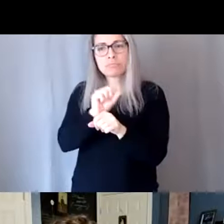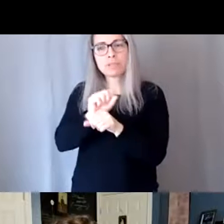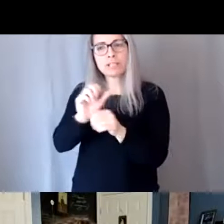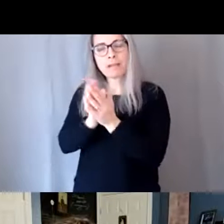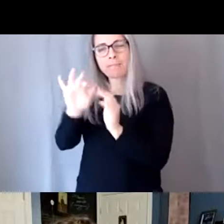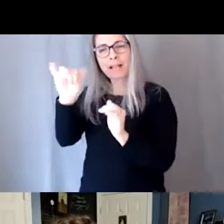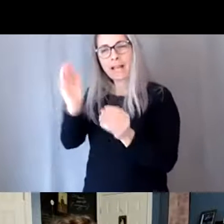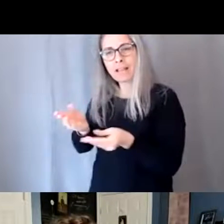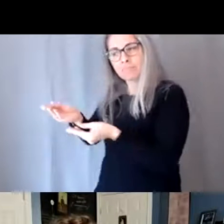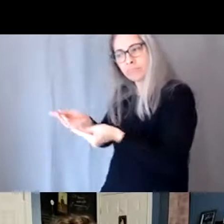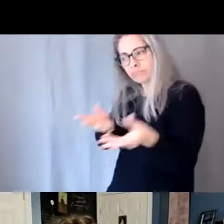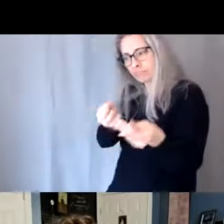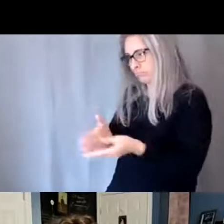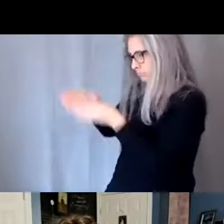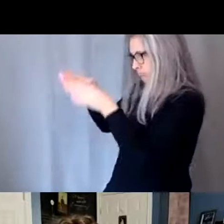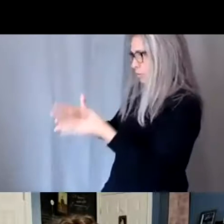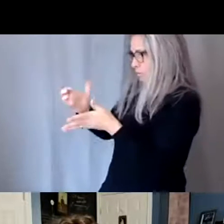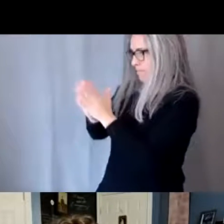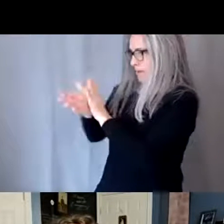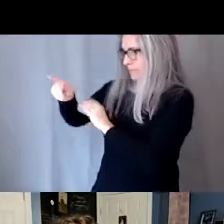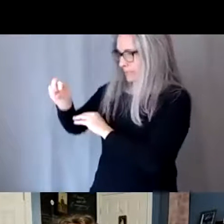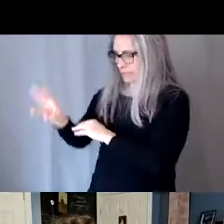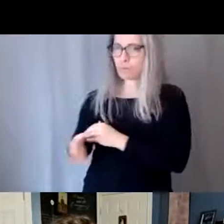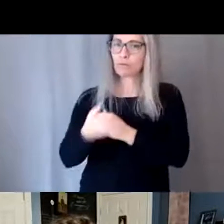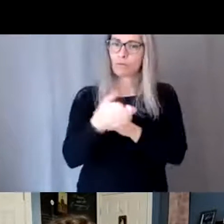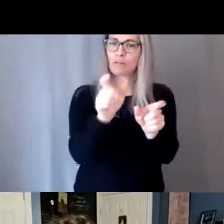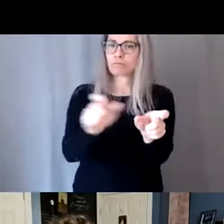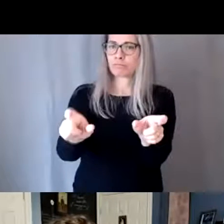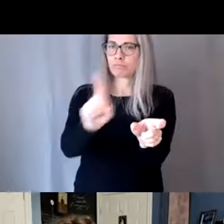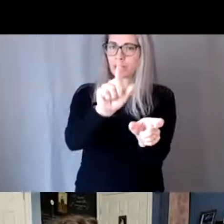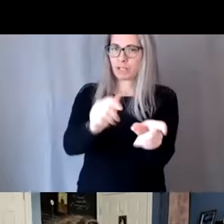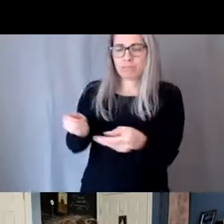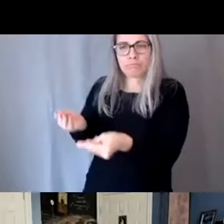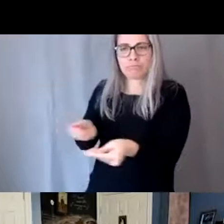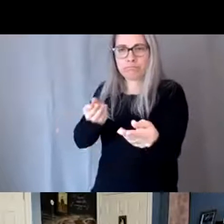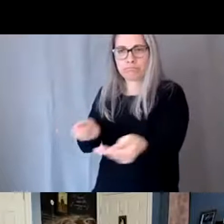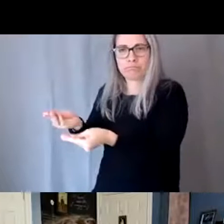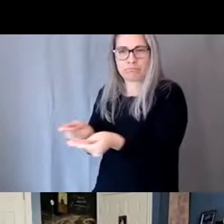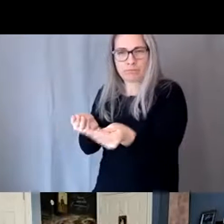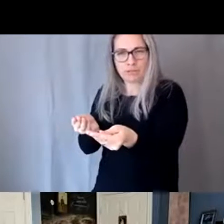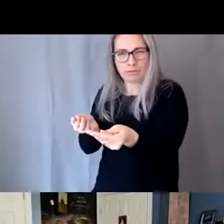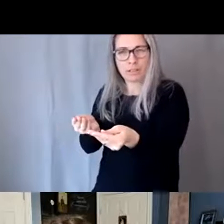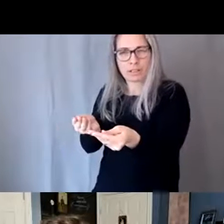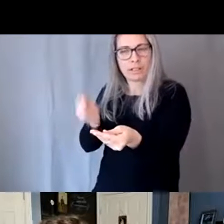or knowledge and looking to answer these questions that I have here on the screen that are how is